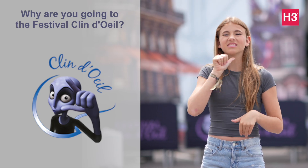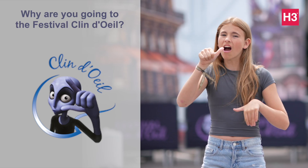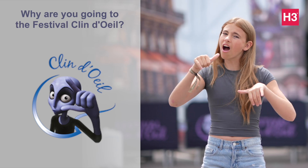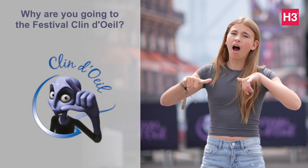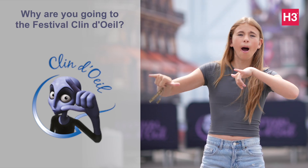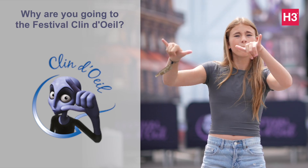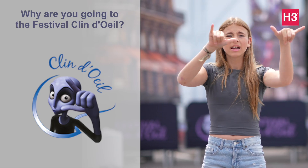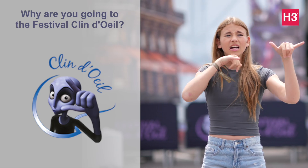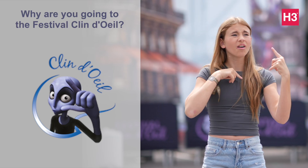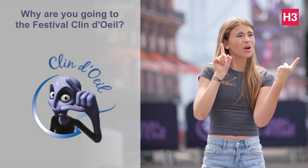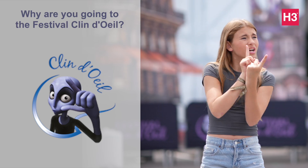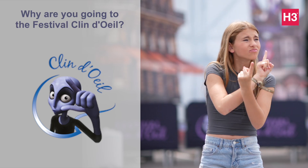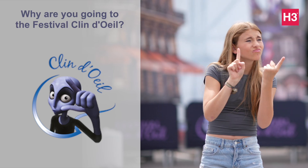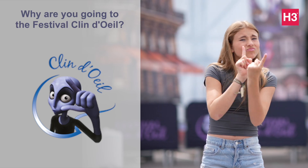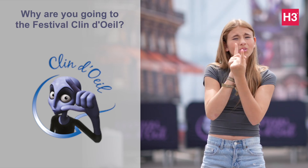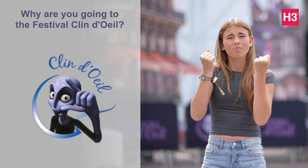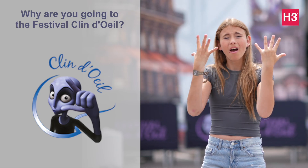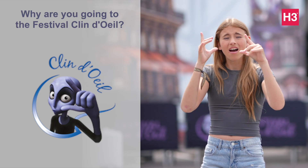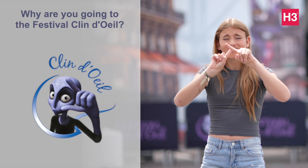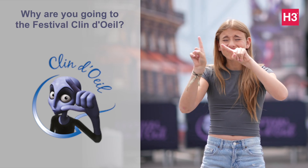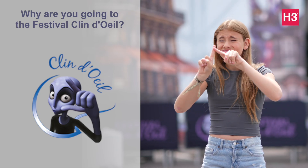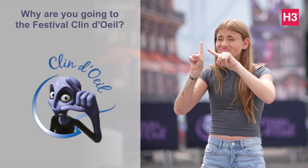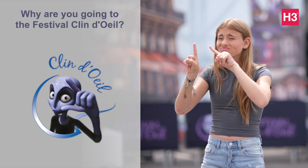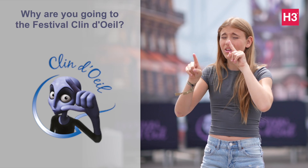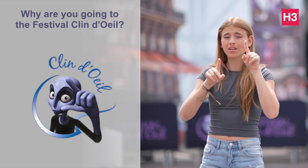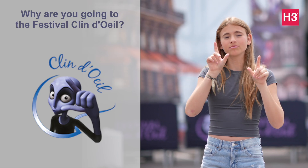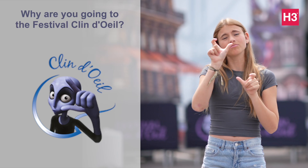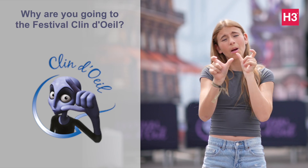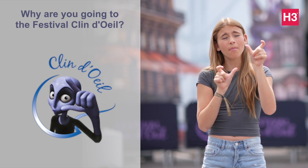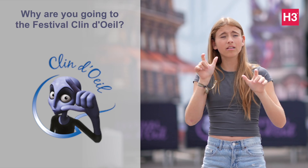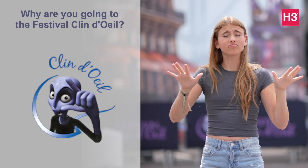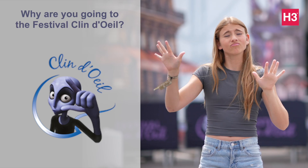I get to meet people from all over the world,